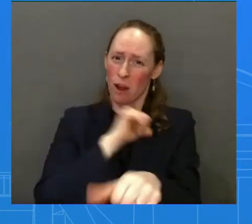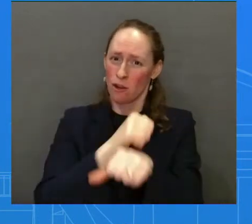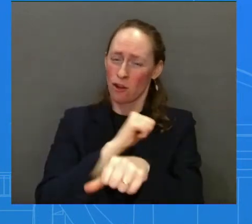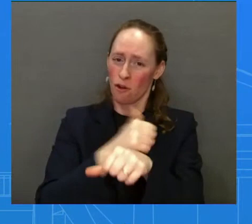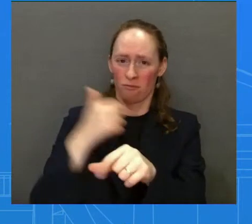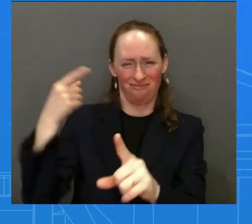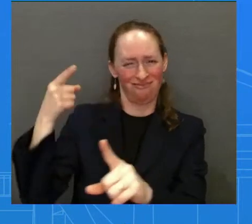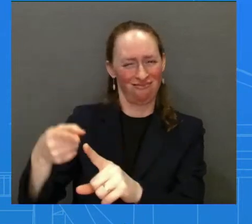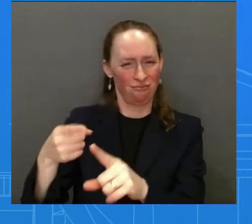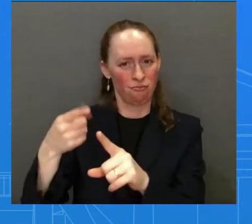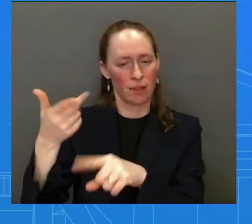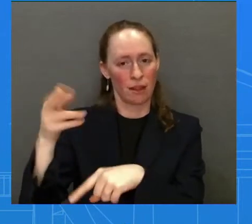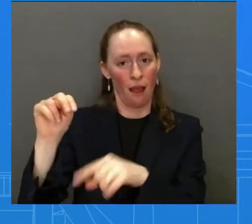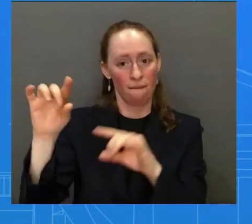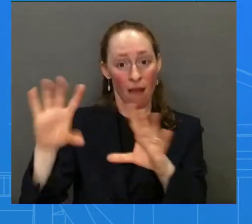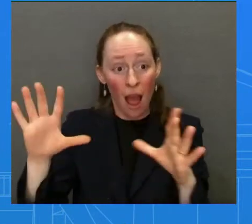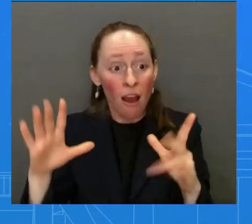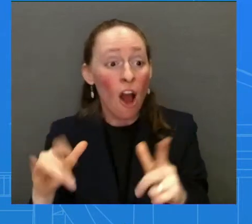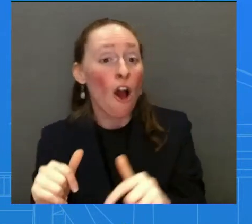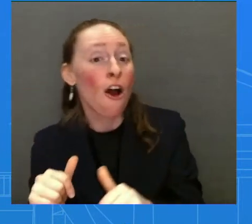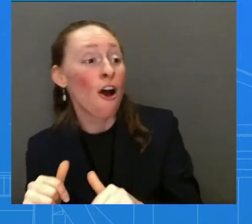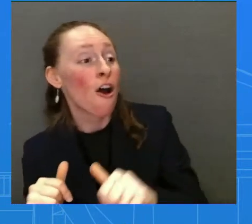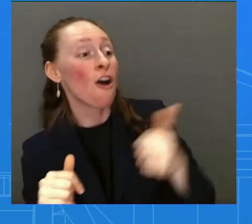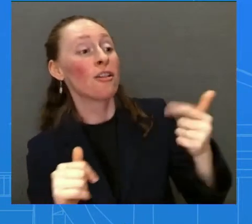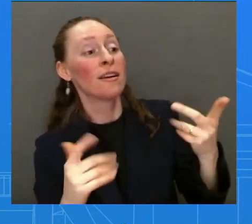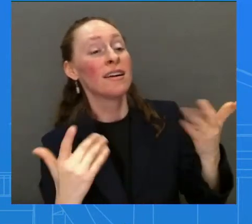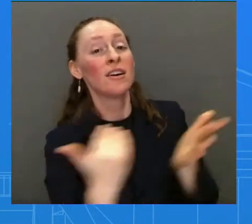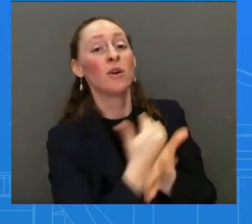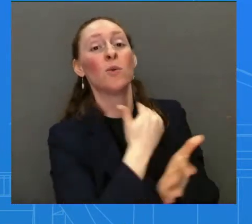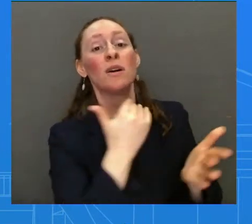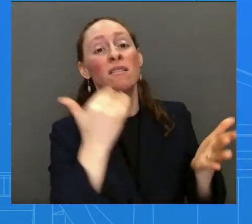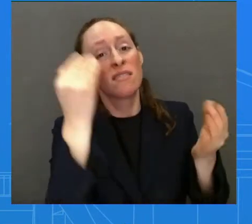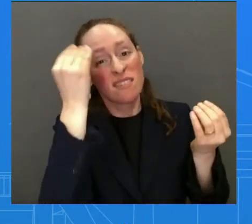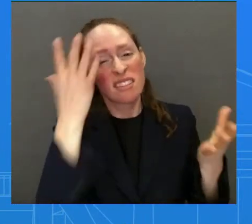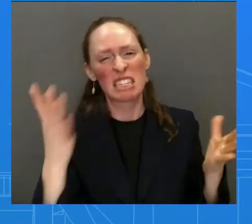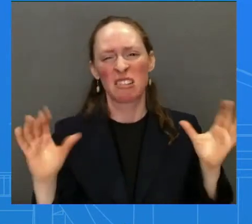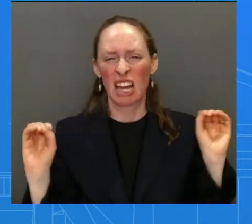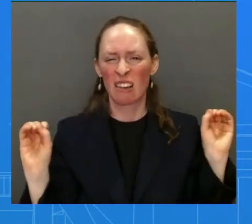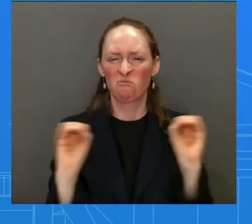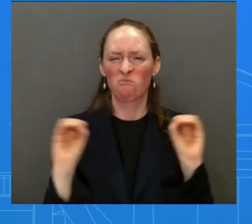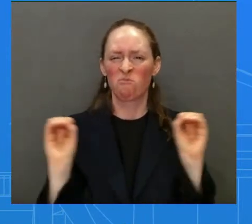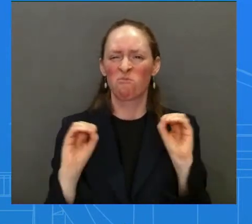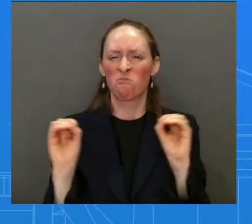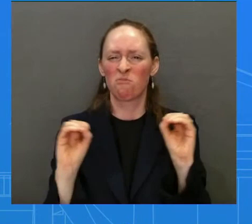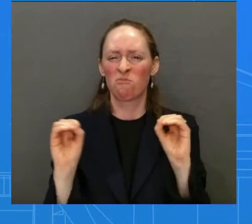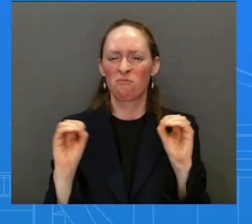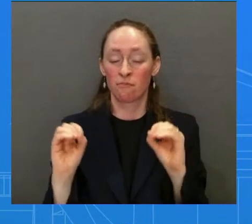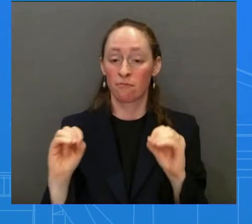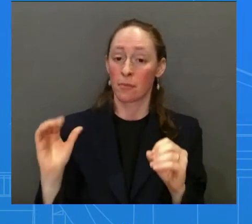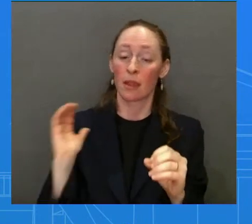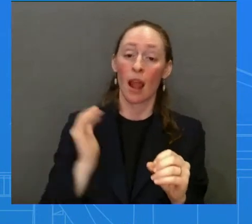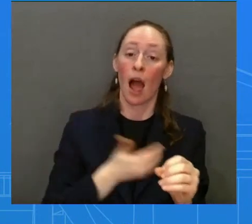But our office, the Office of Leg Affairs, you know, the Domestic Policy Office --